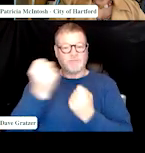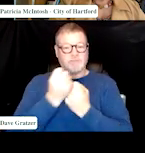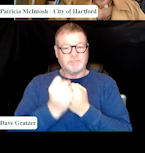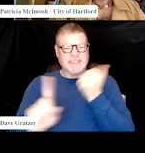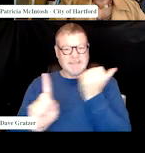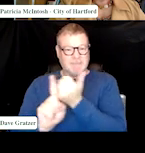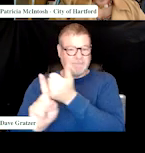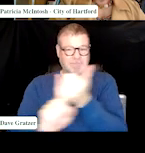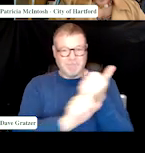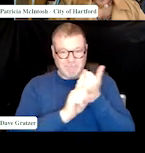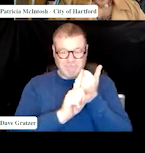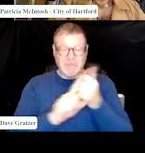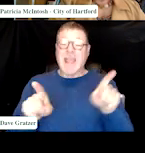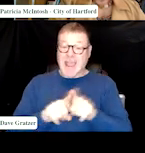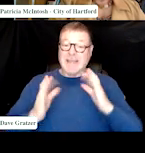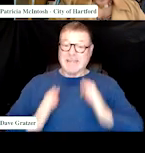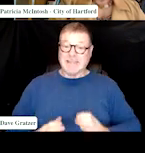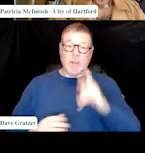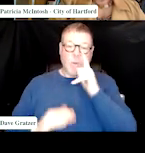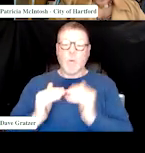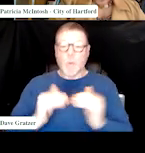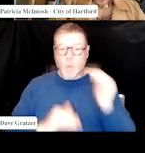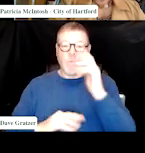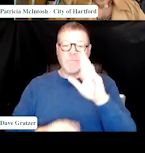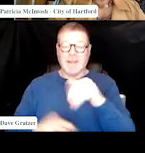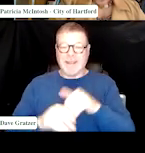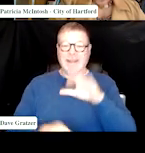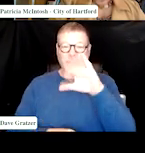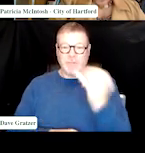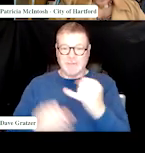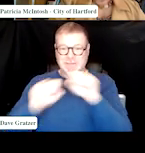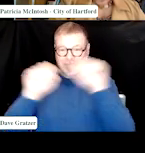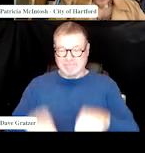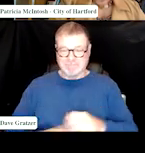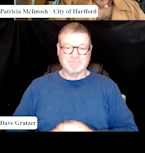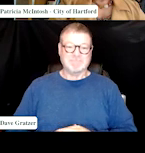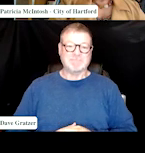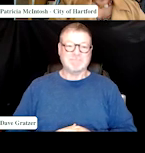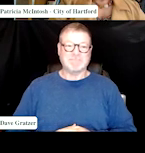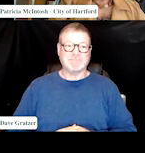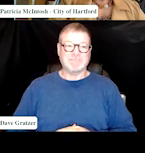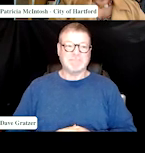especially as citizens who are overrepresented in the criminal justice system. And Leigh Ann is in Texas,